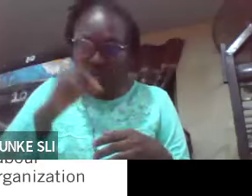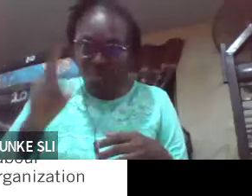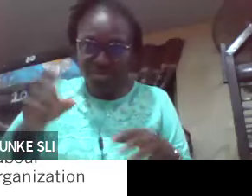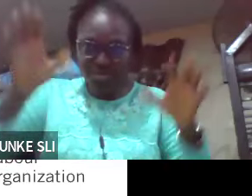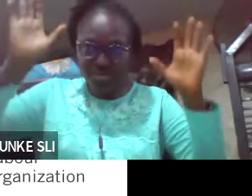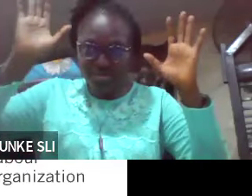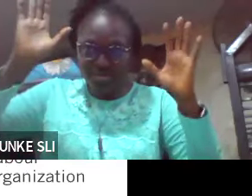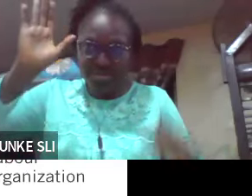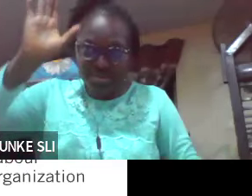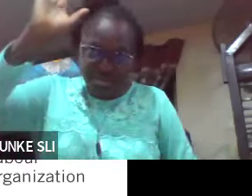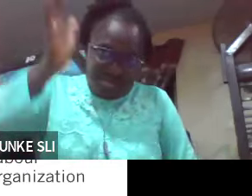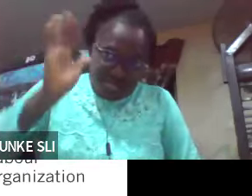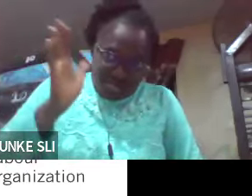Dotun Akinseinde: Or you think I don't need a vision?